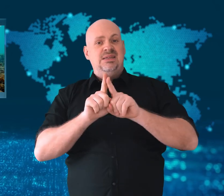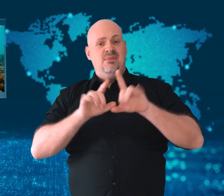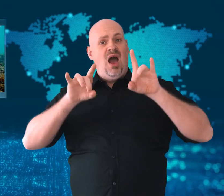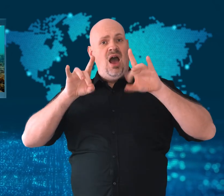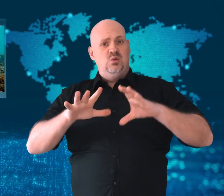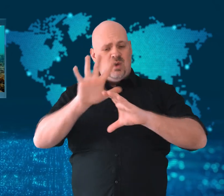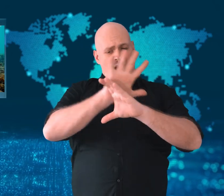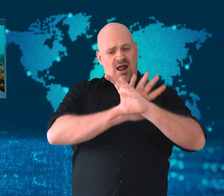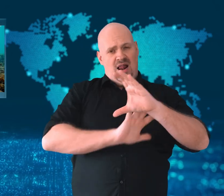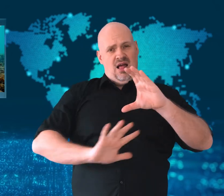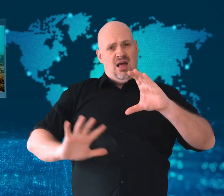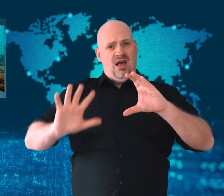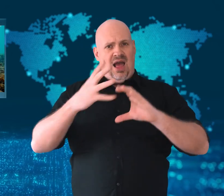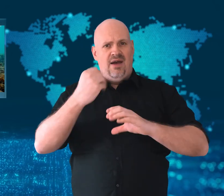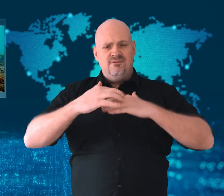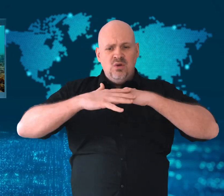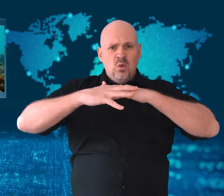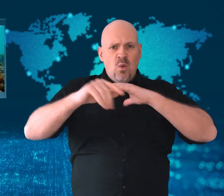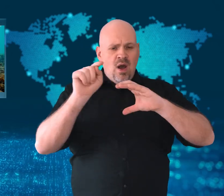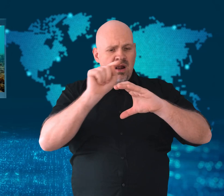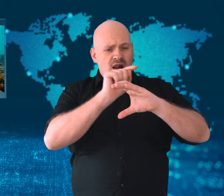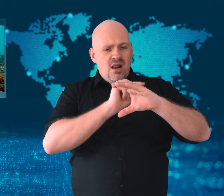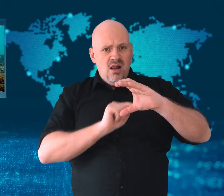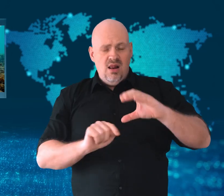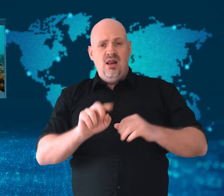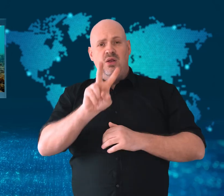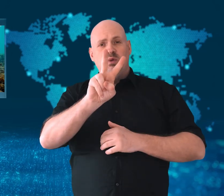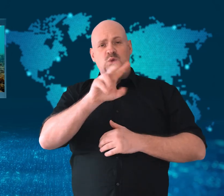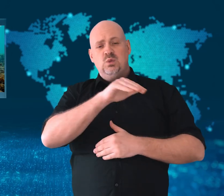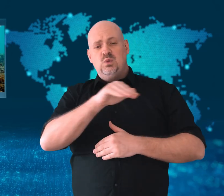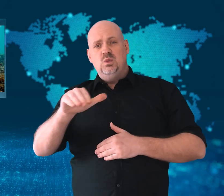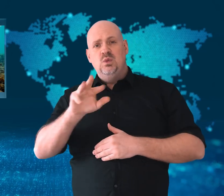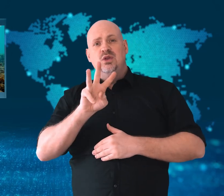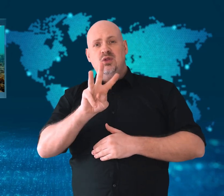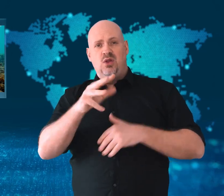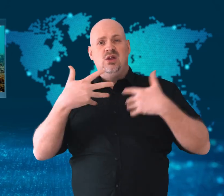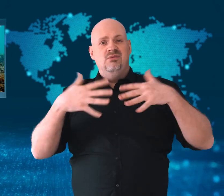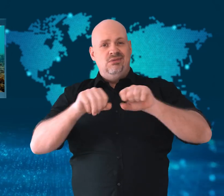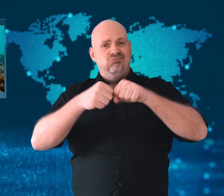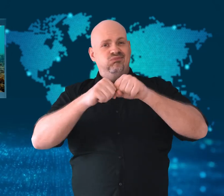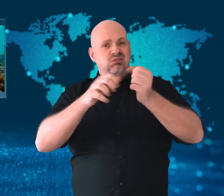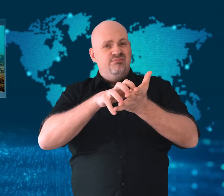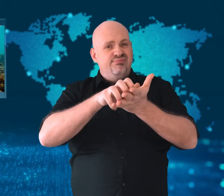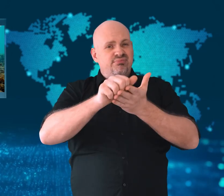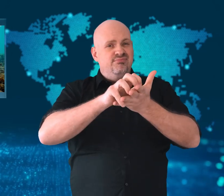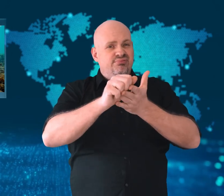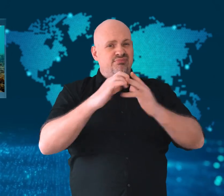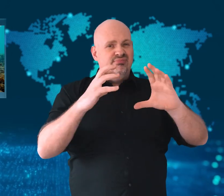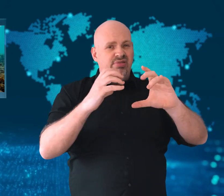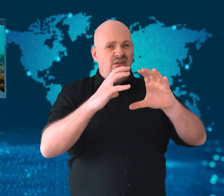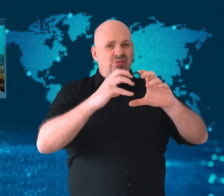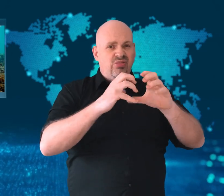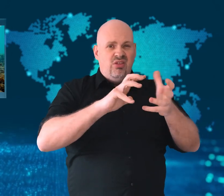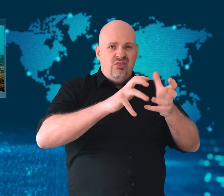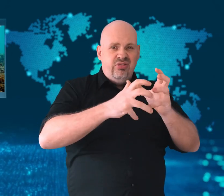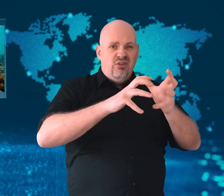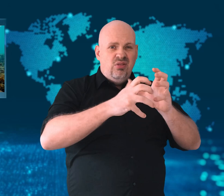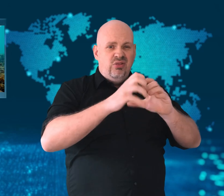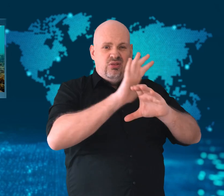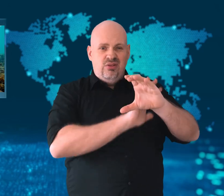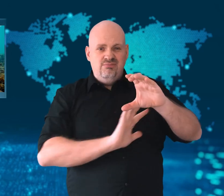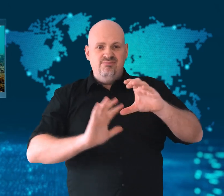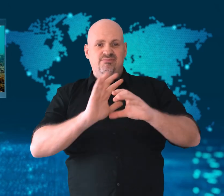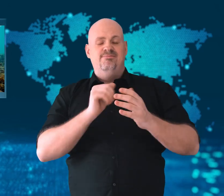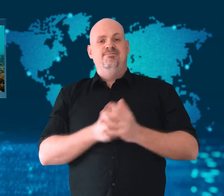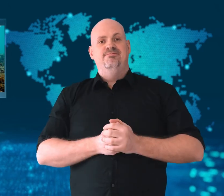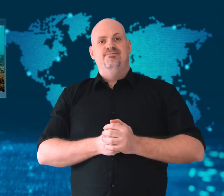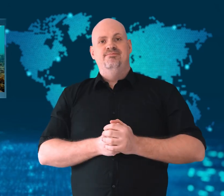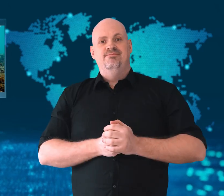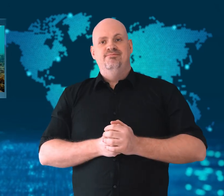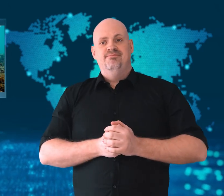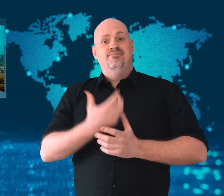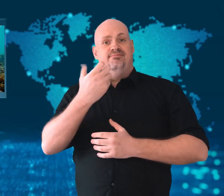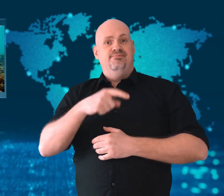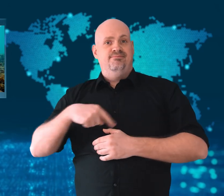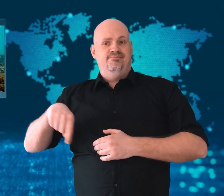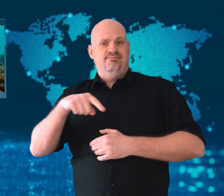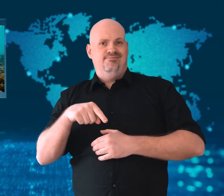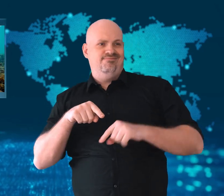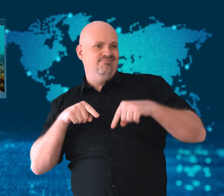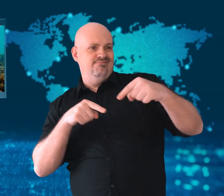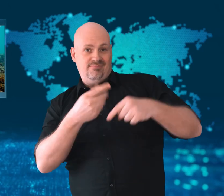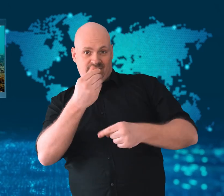Critics argue that the plans do not focus on reduction of pollution,